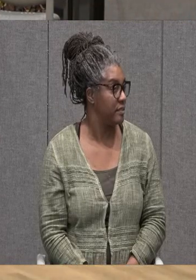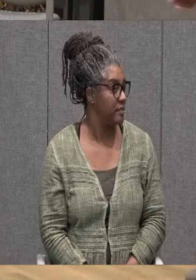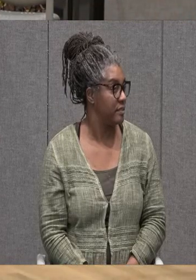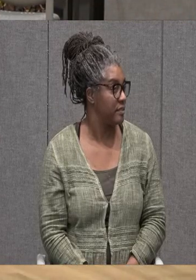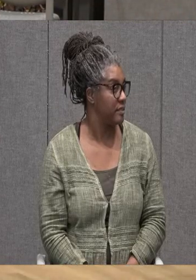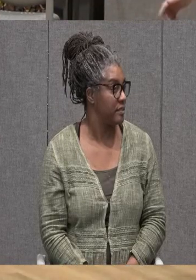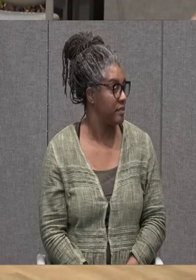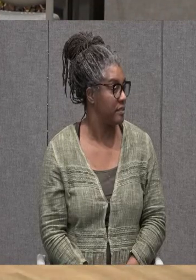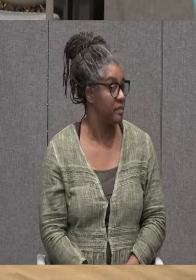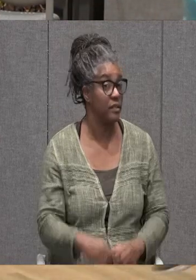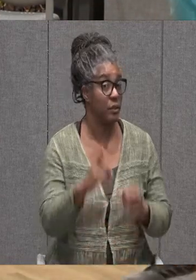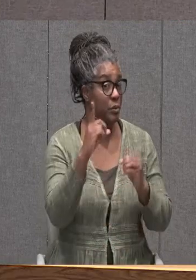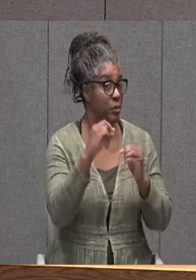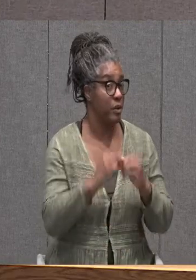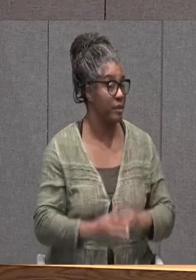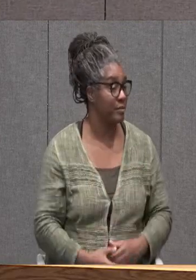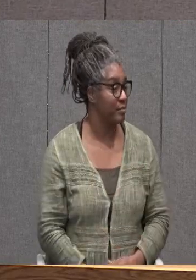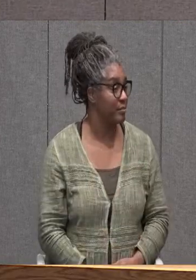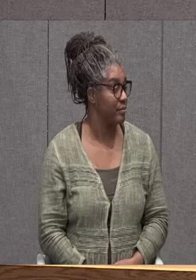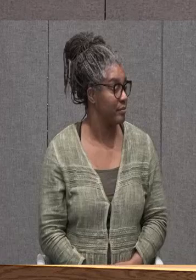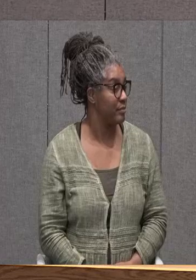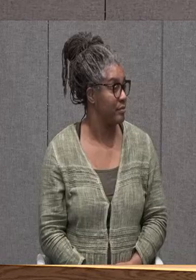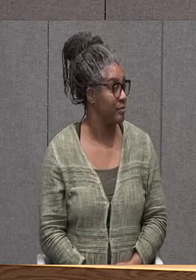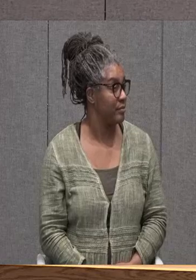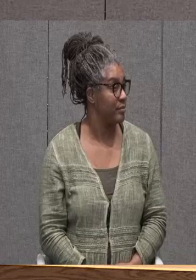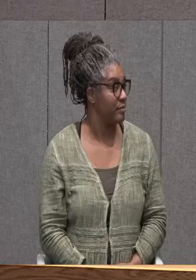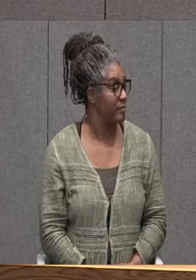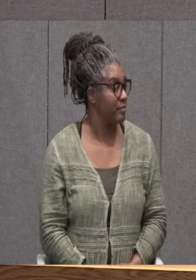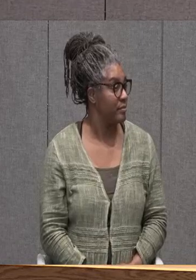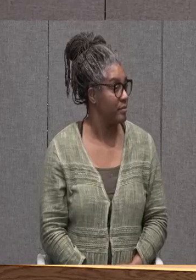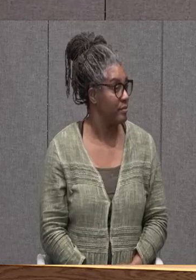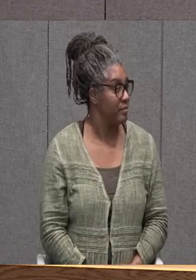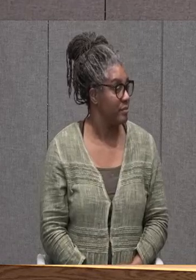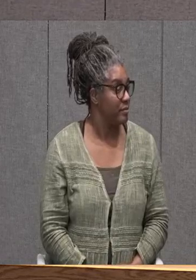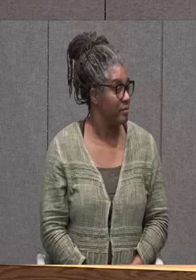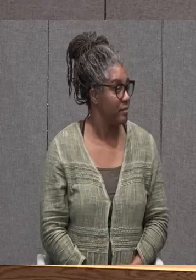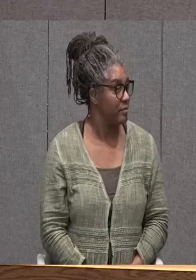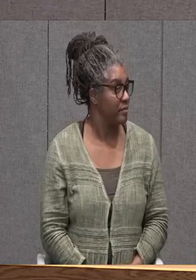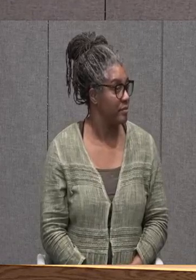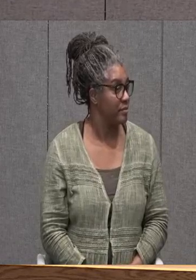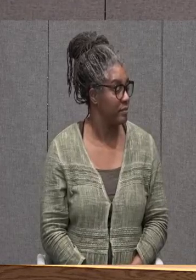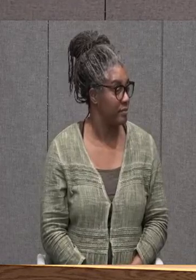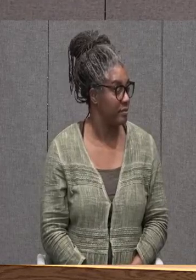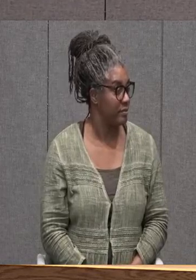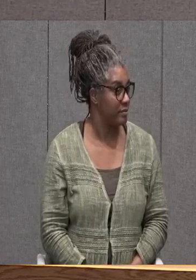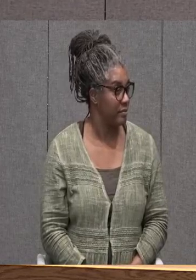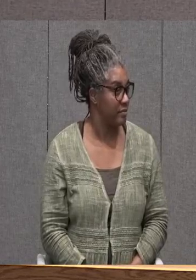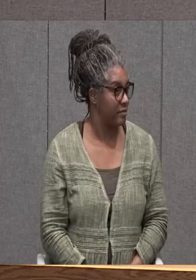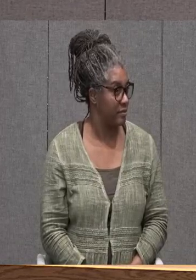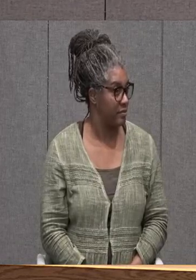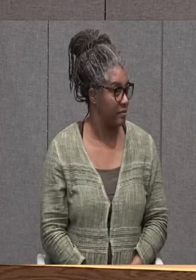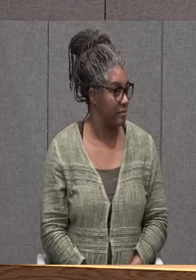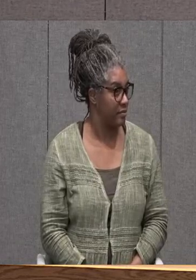One last time, ready? One, two, three, four, five, six, to the right,